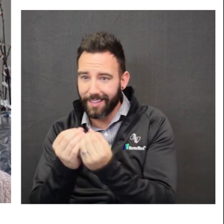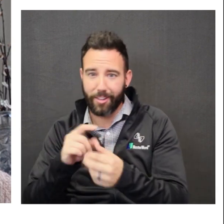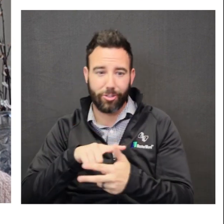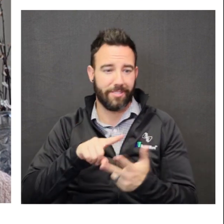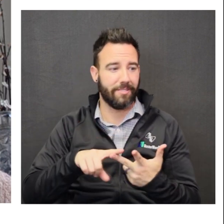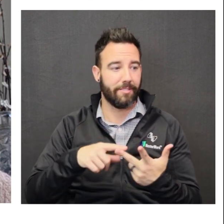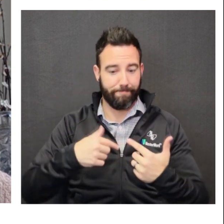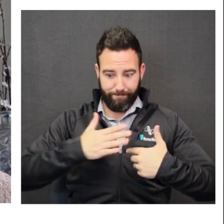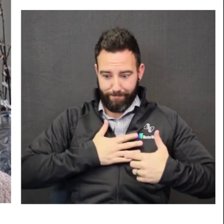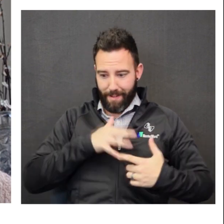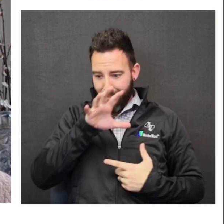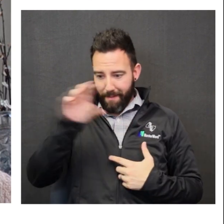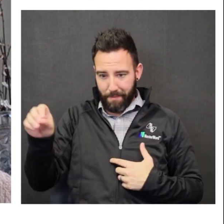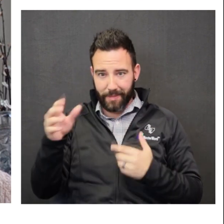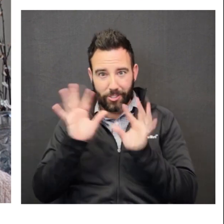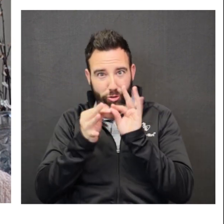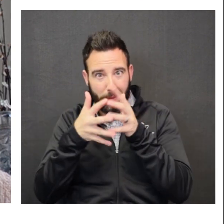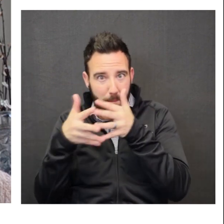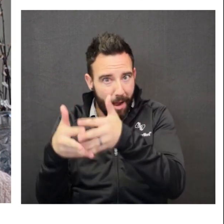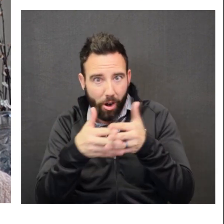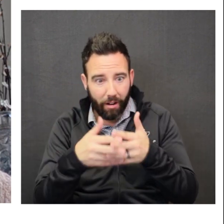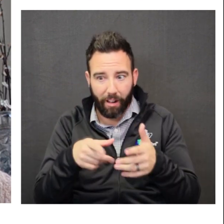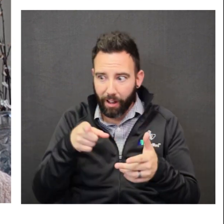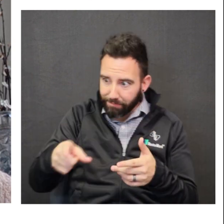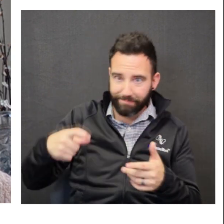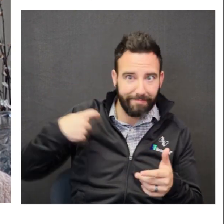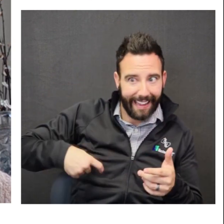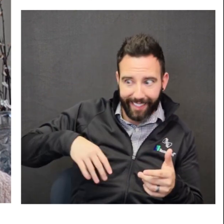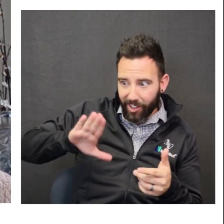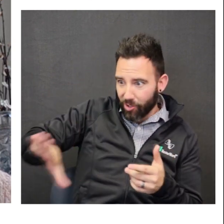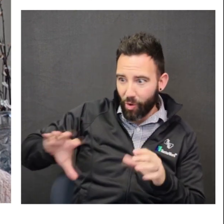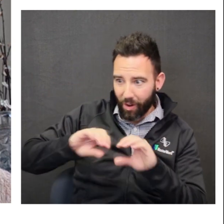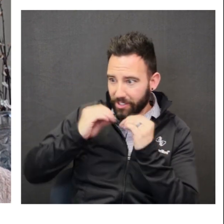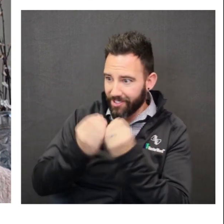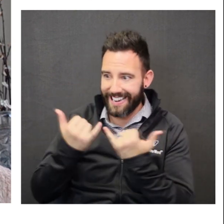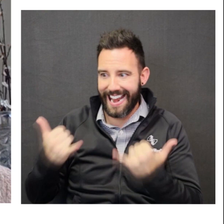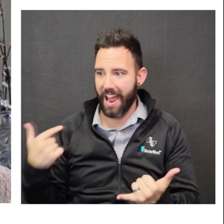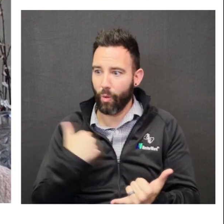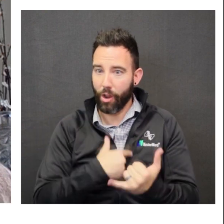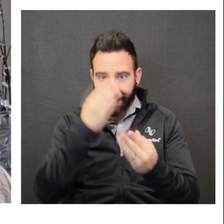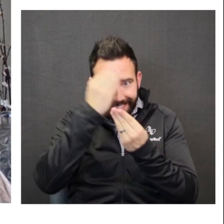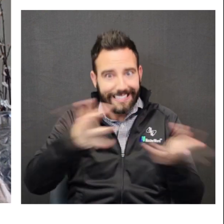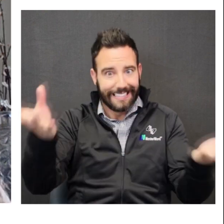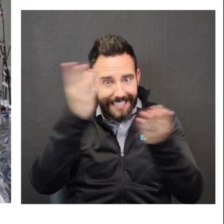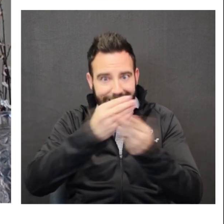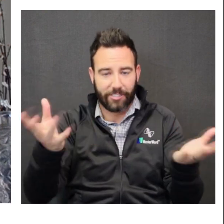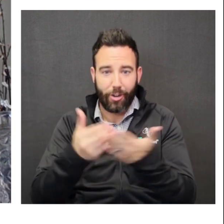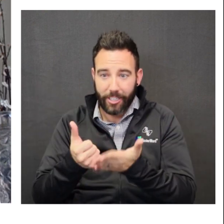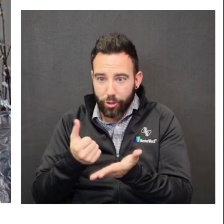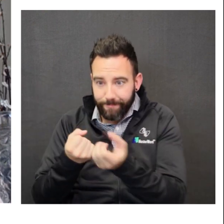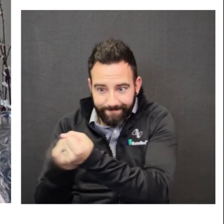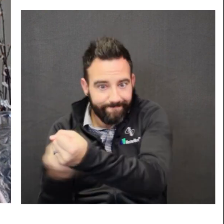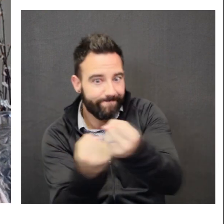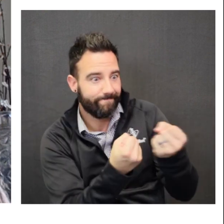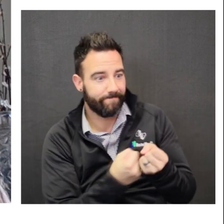the projects that Mila, that you're doing here. I mean there are so many people just flooding our field now with information and resources and help